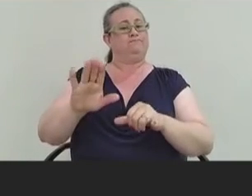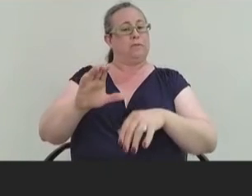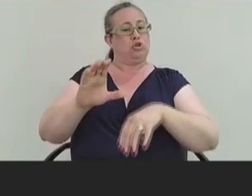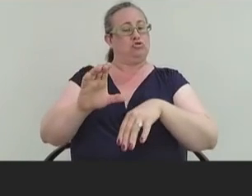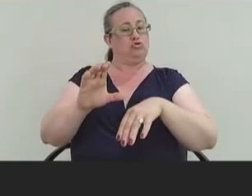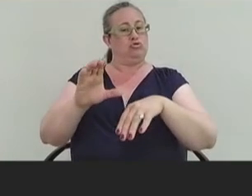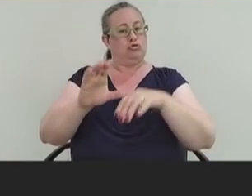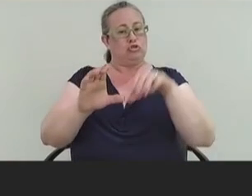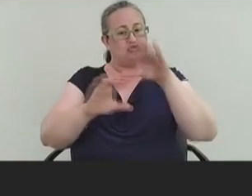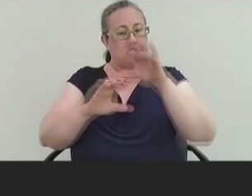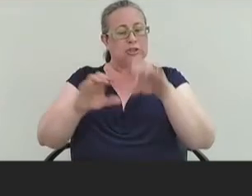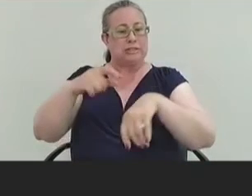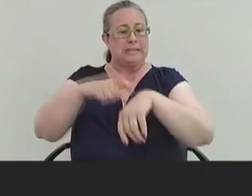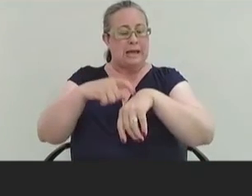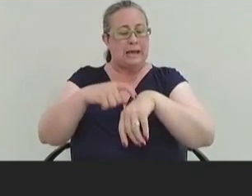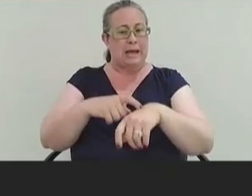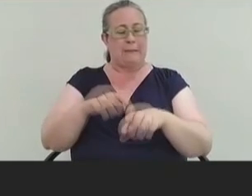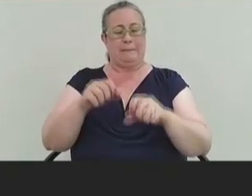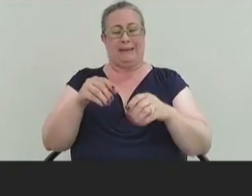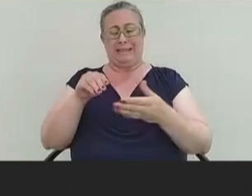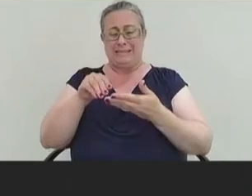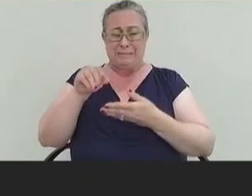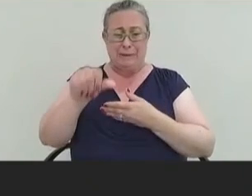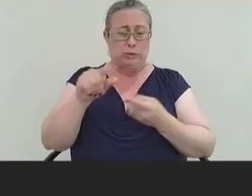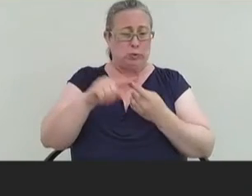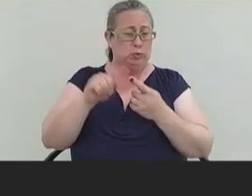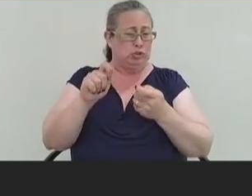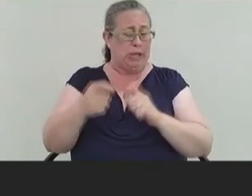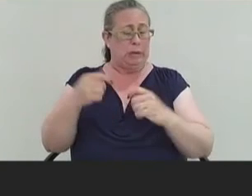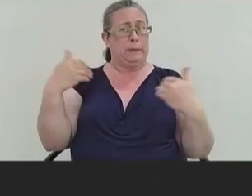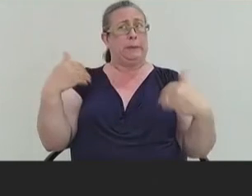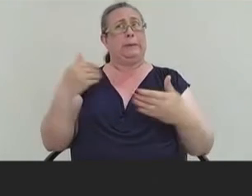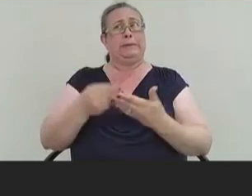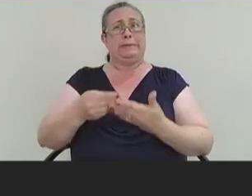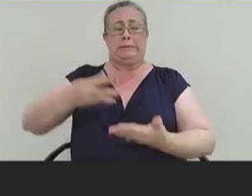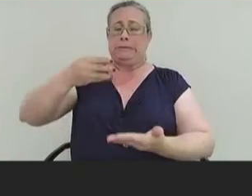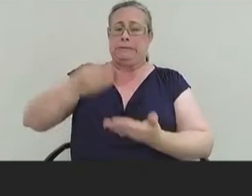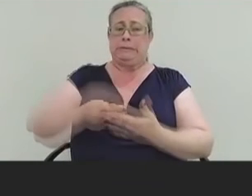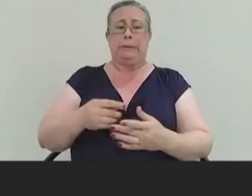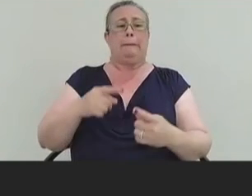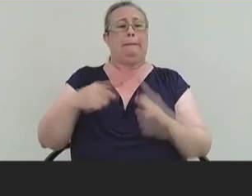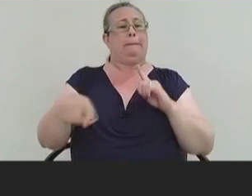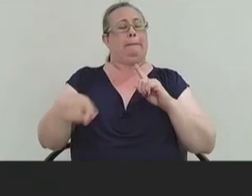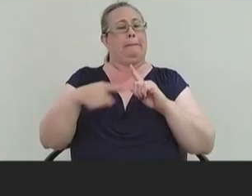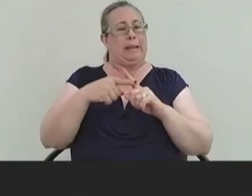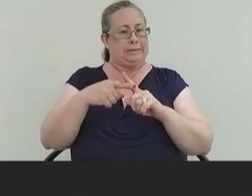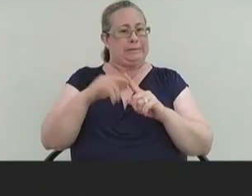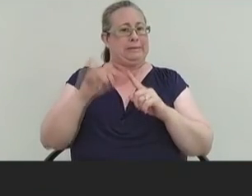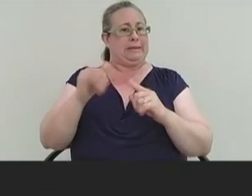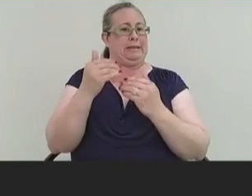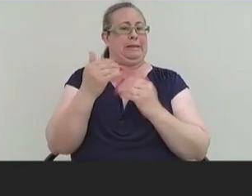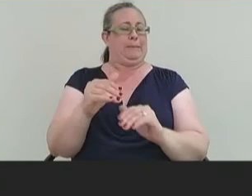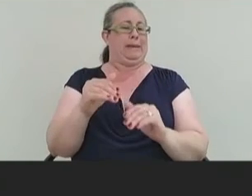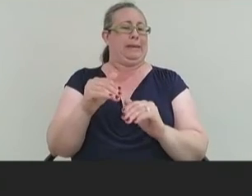to change them is often substantial and a very significant rate-limiting factor for any response.